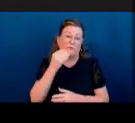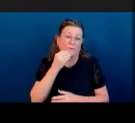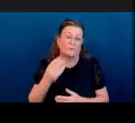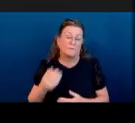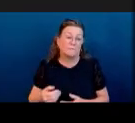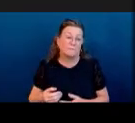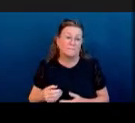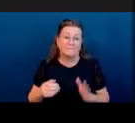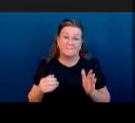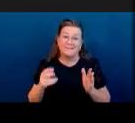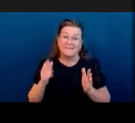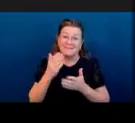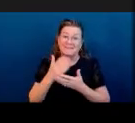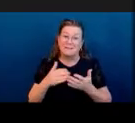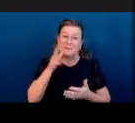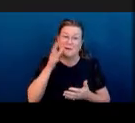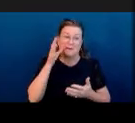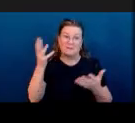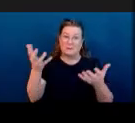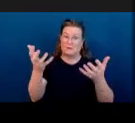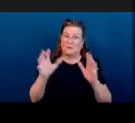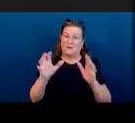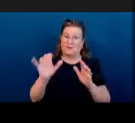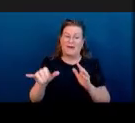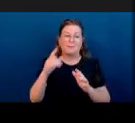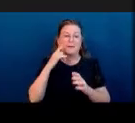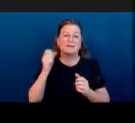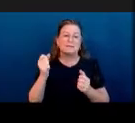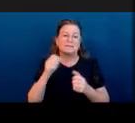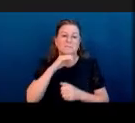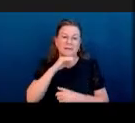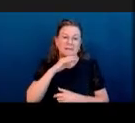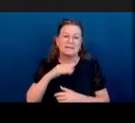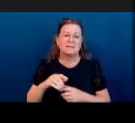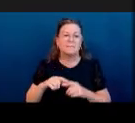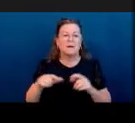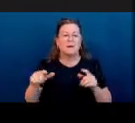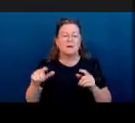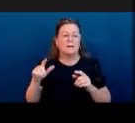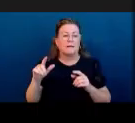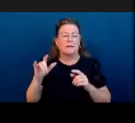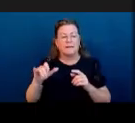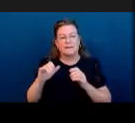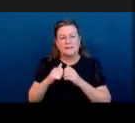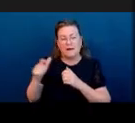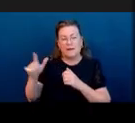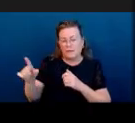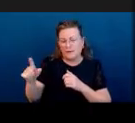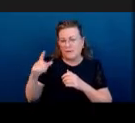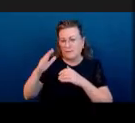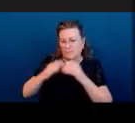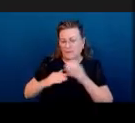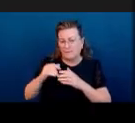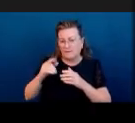hard sell for some parents, because it gets messy, but that's how they're building pathways in their brain. That is